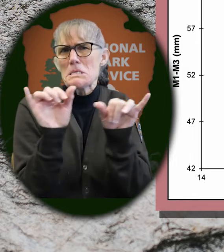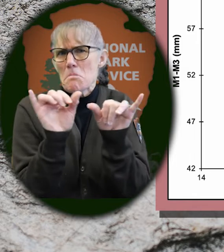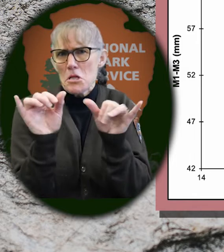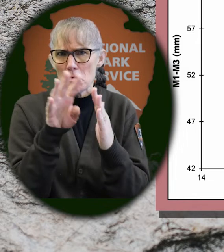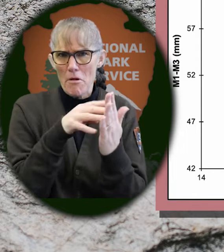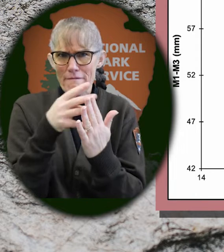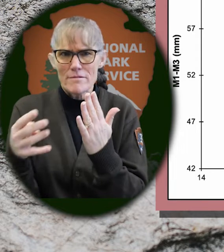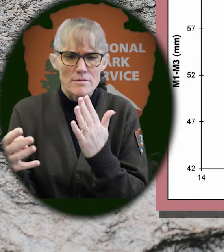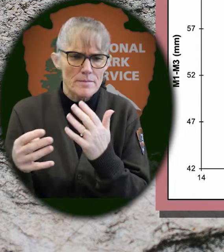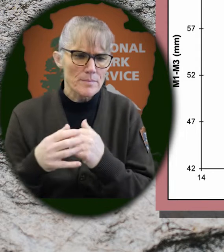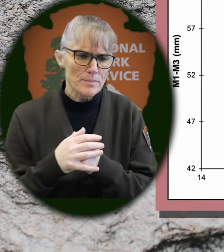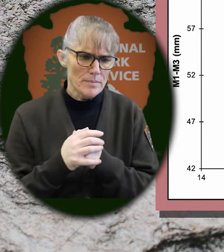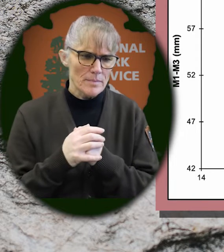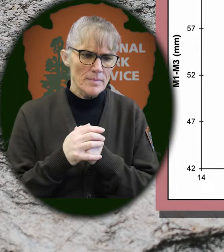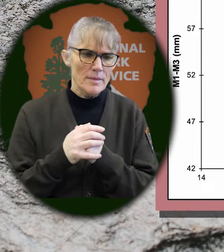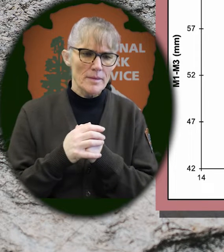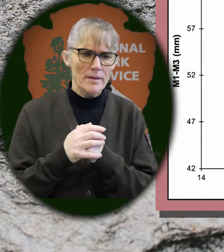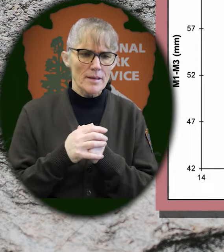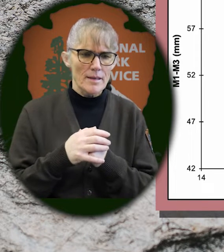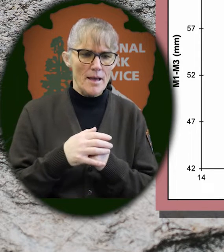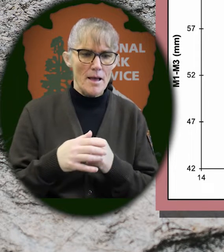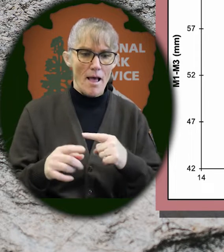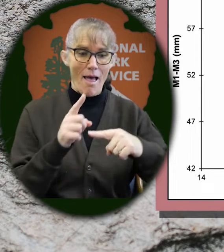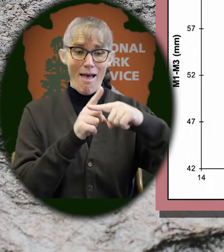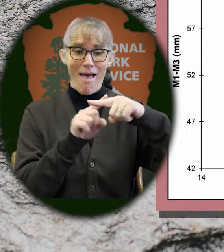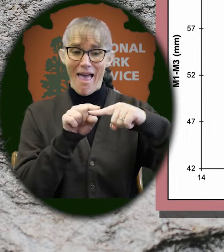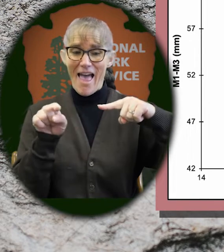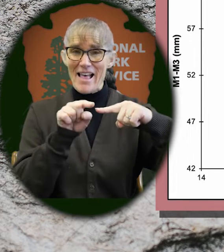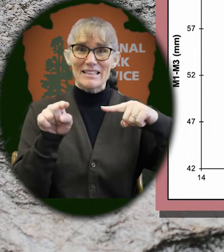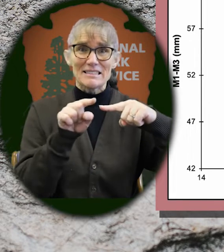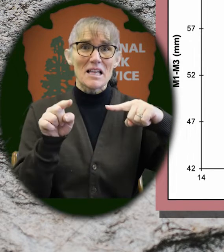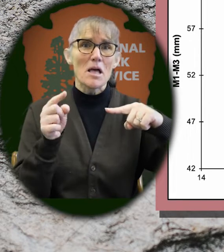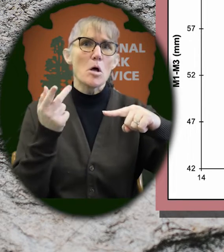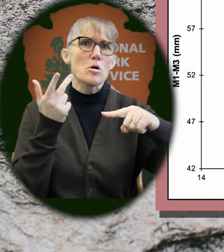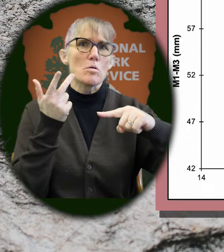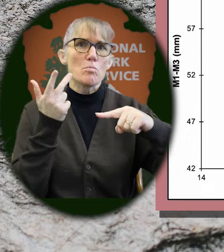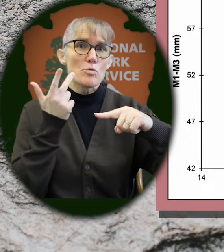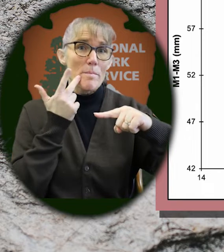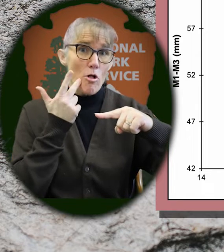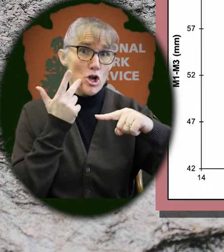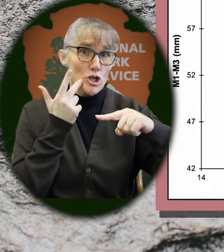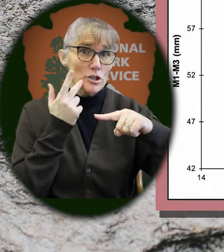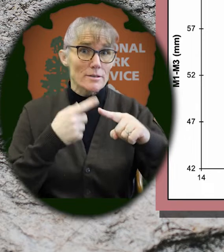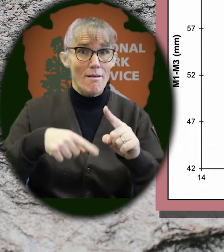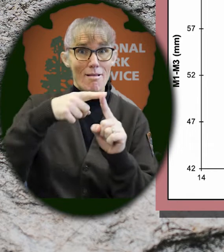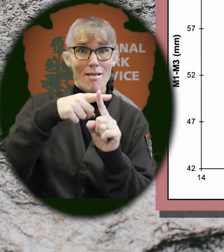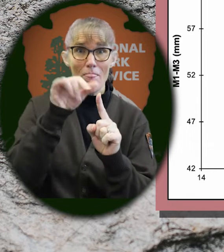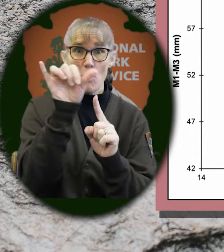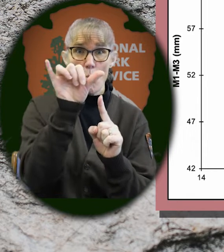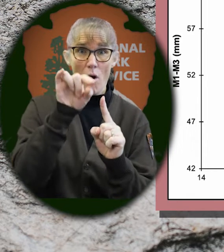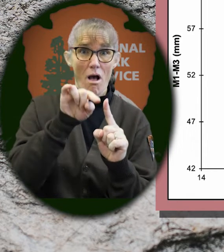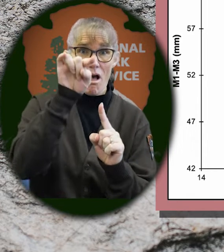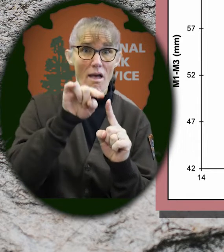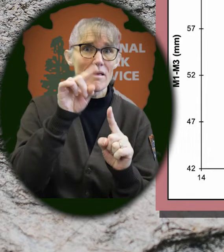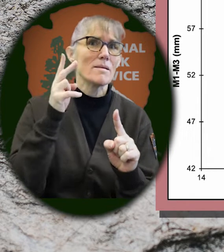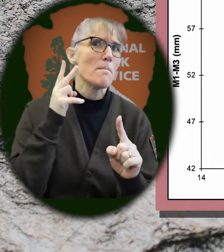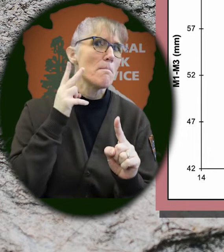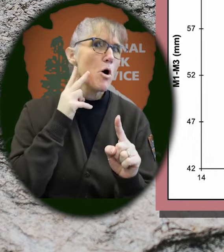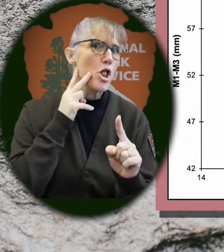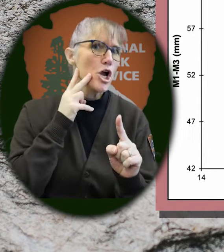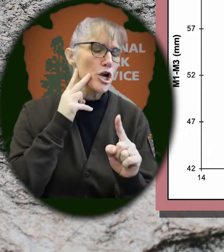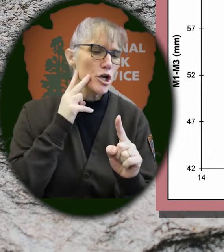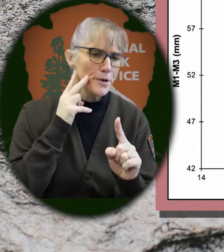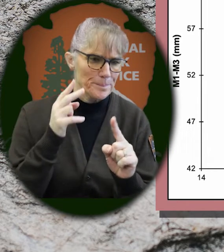Um. Just to orient you, the x-axis is going to be uh the premolar row length, and the y- axis is the molar row length.